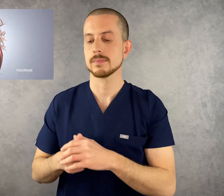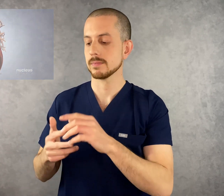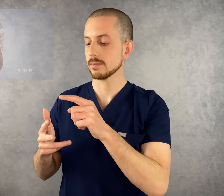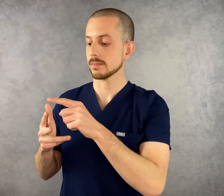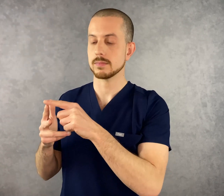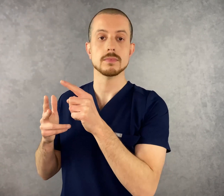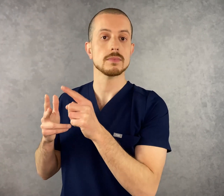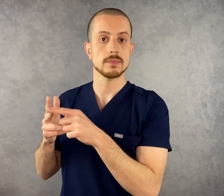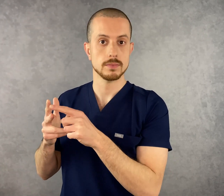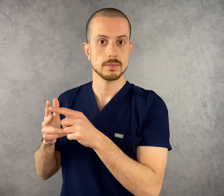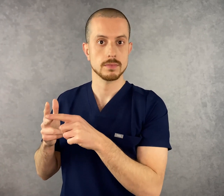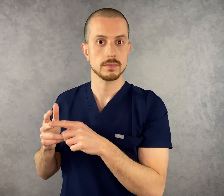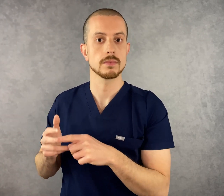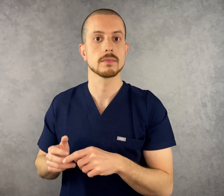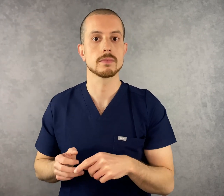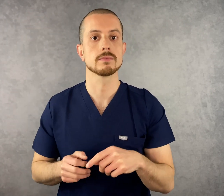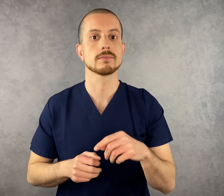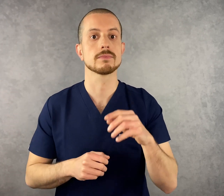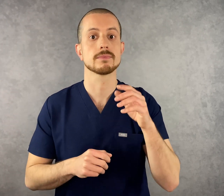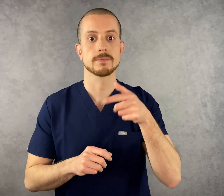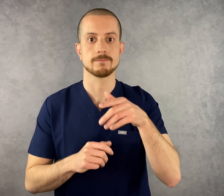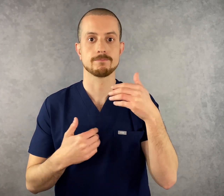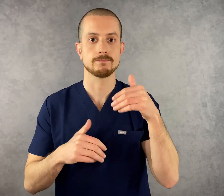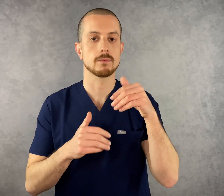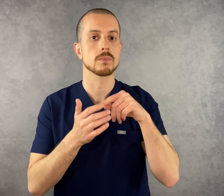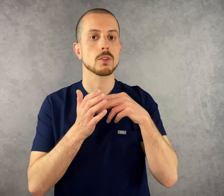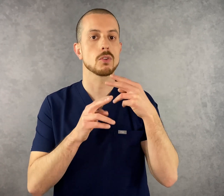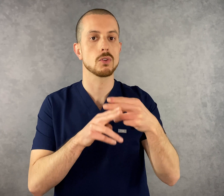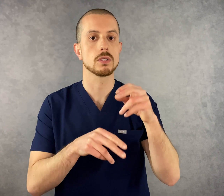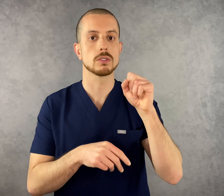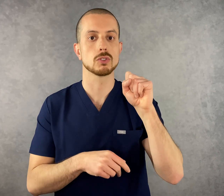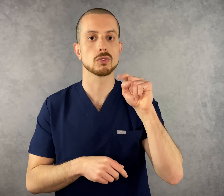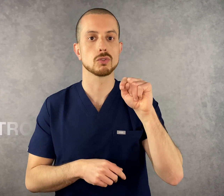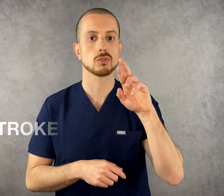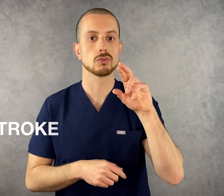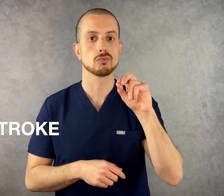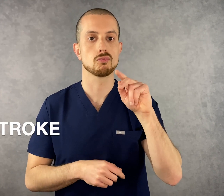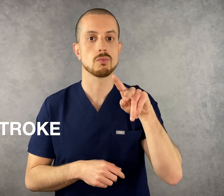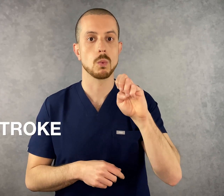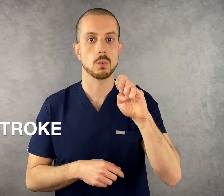The third complication is stroke.